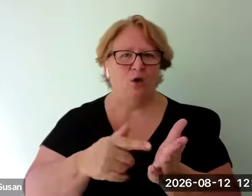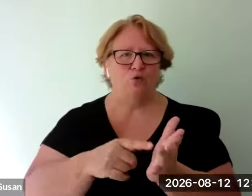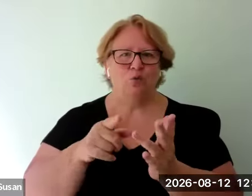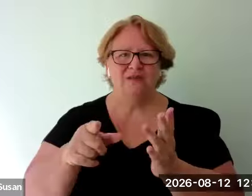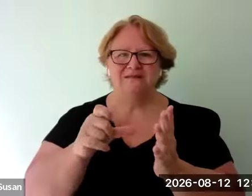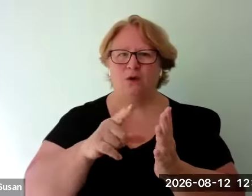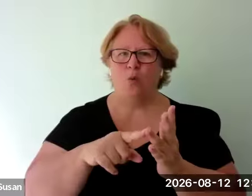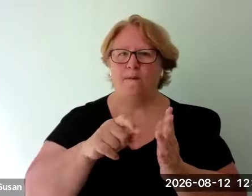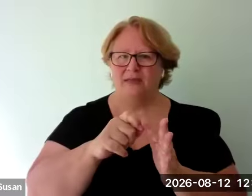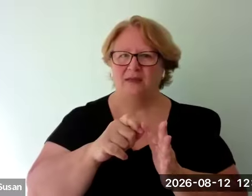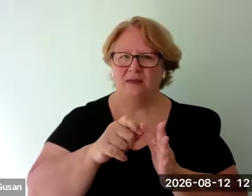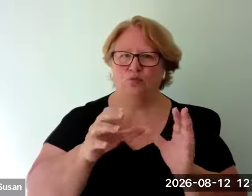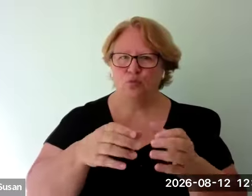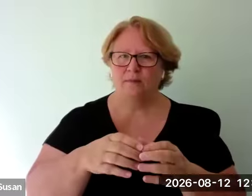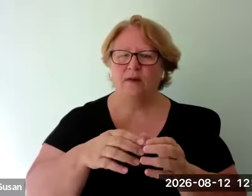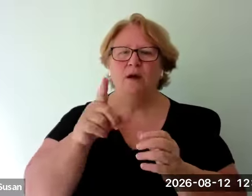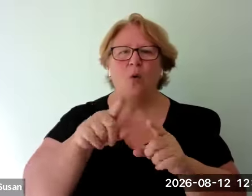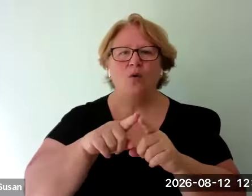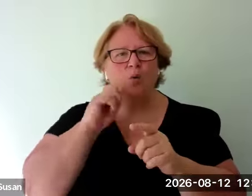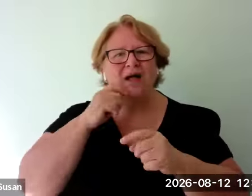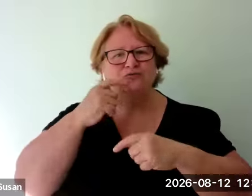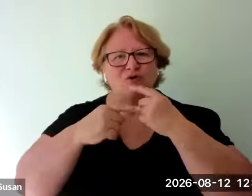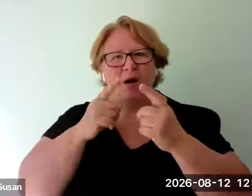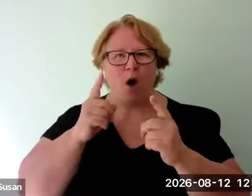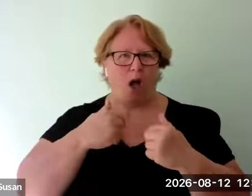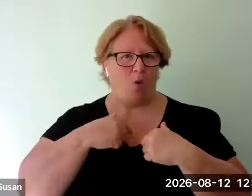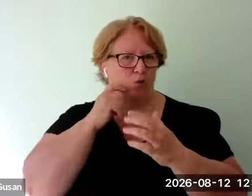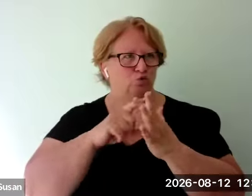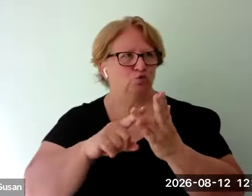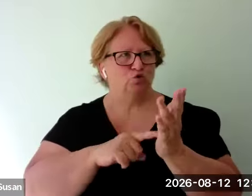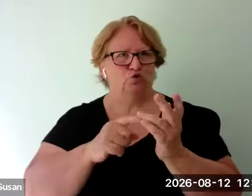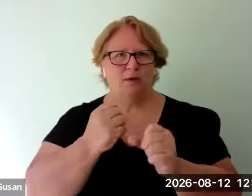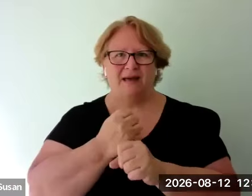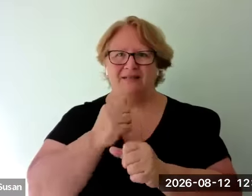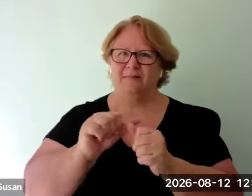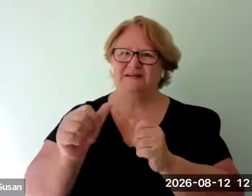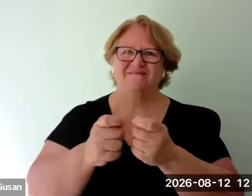perspectives that they would contribute to the program and the community of practice. And they would also describe what